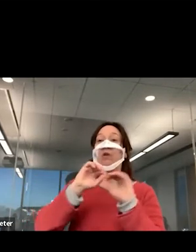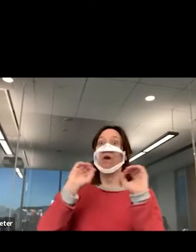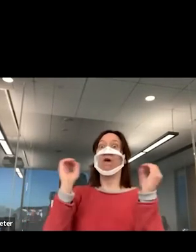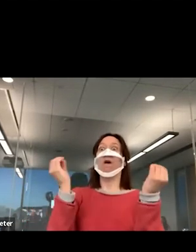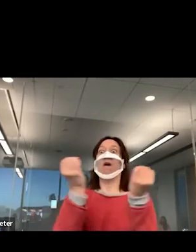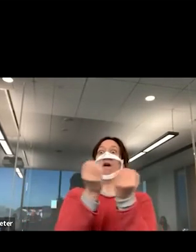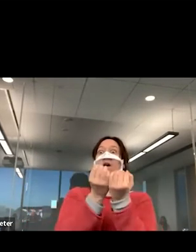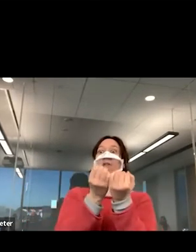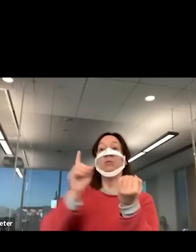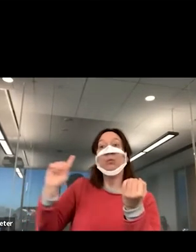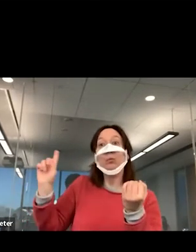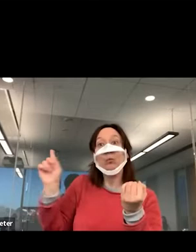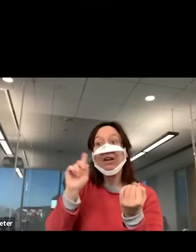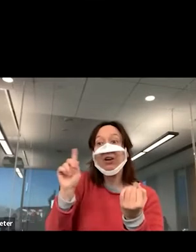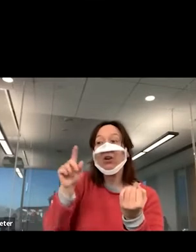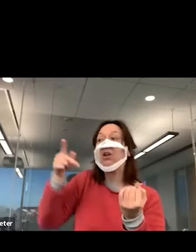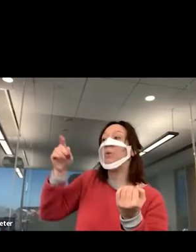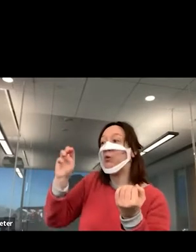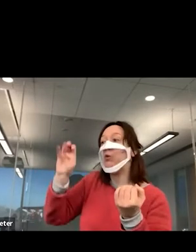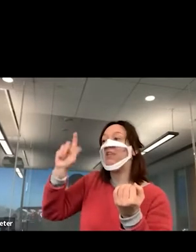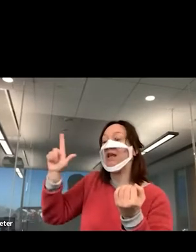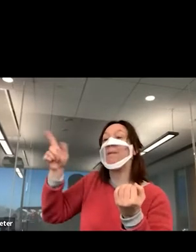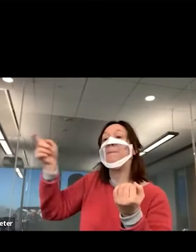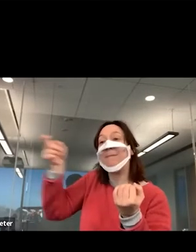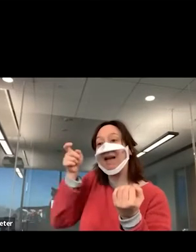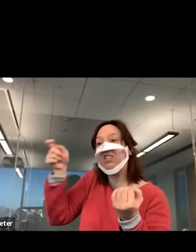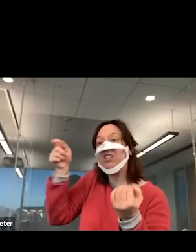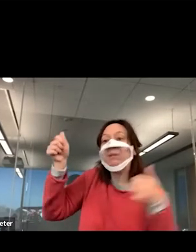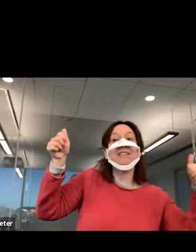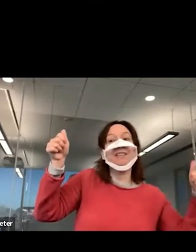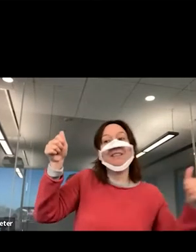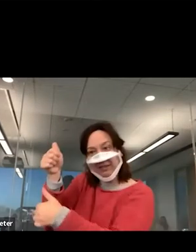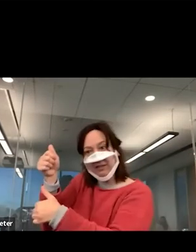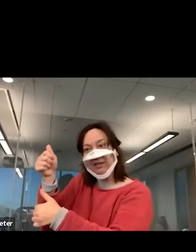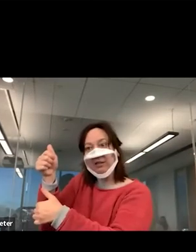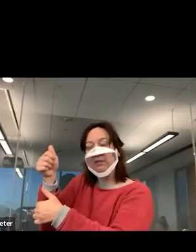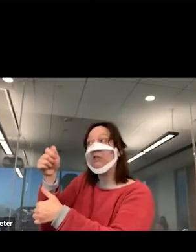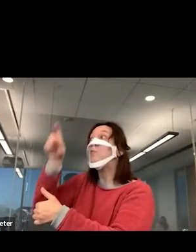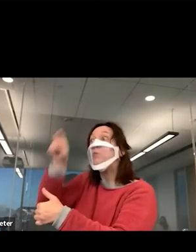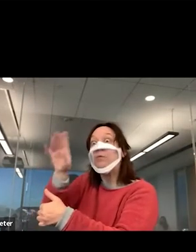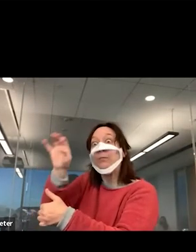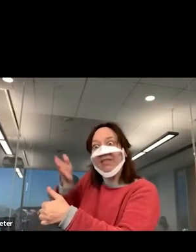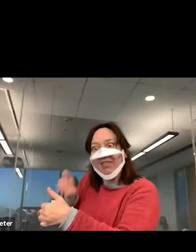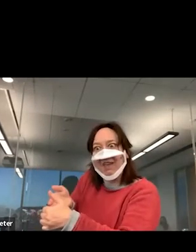within the office of personnel management where it should have been housed and which focused